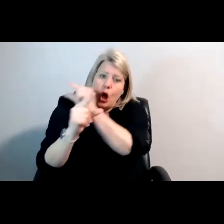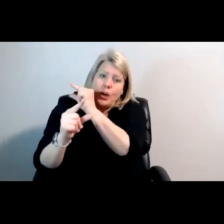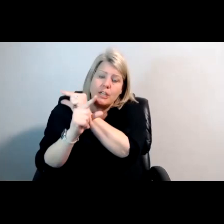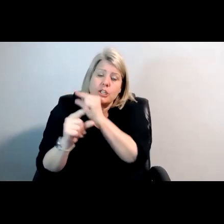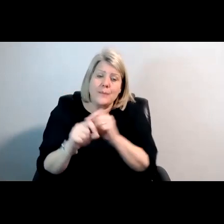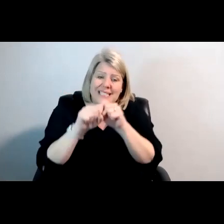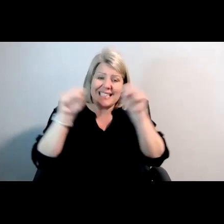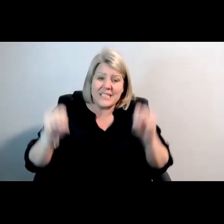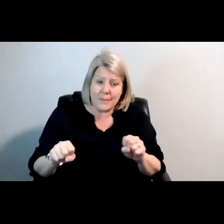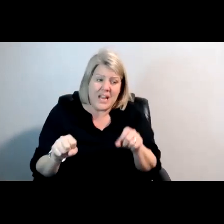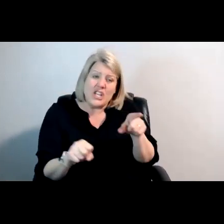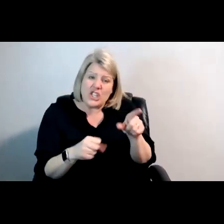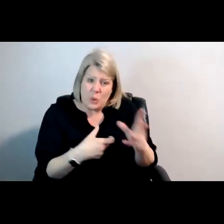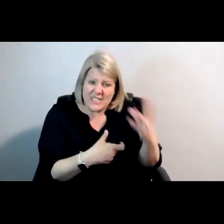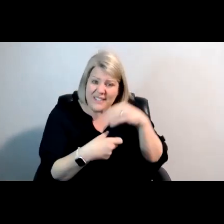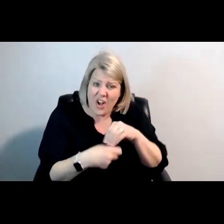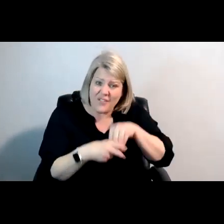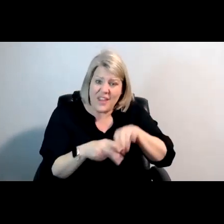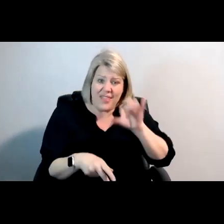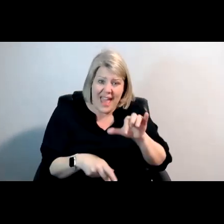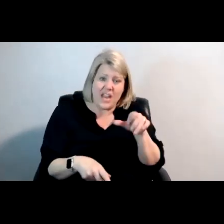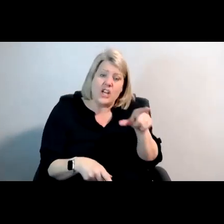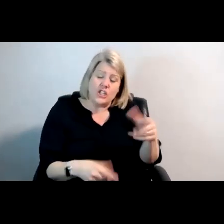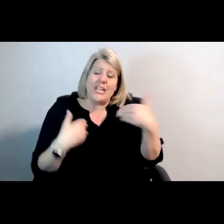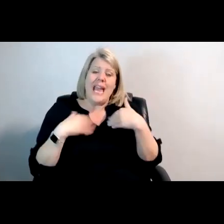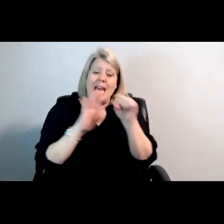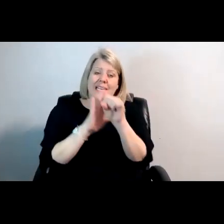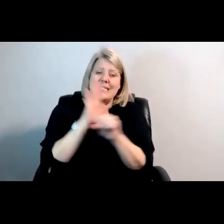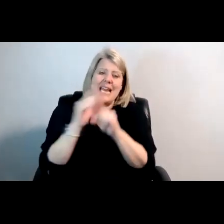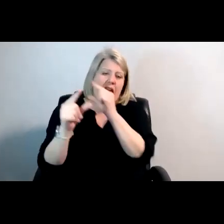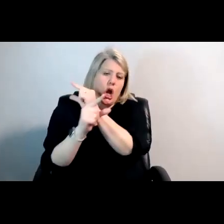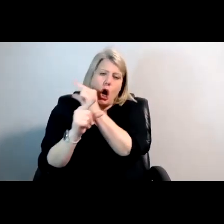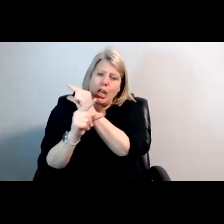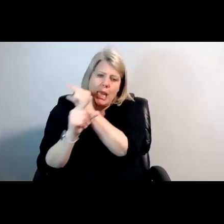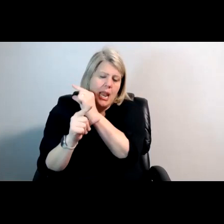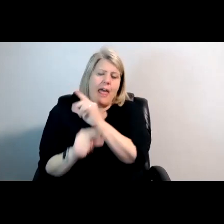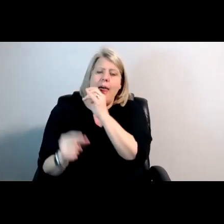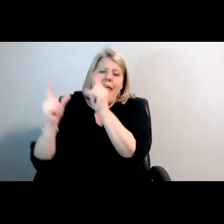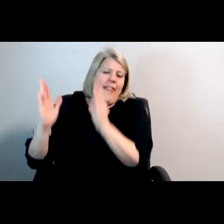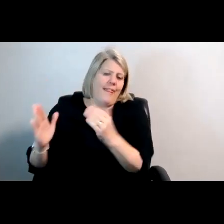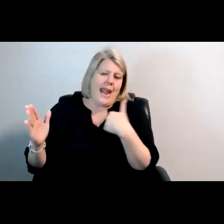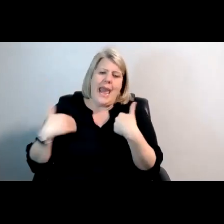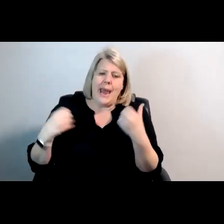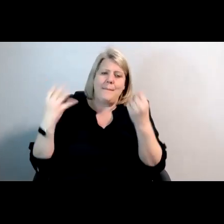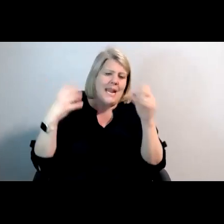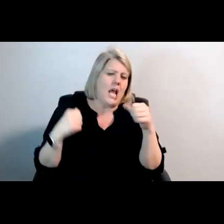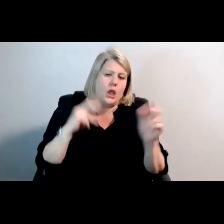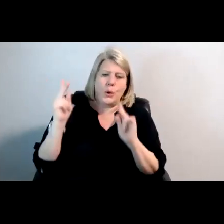So she had a state guardian who had a number of other, dozens of other people that she was guardian for.